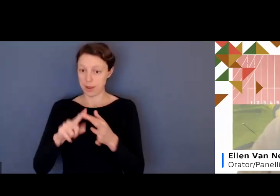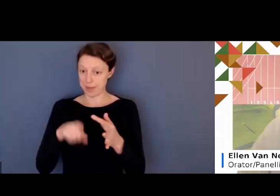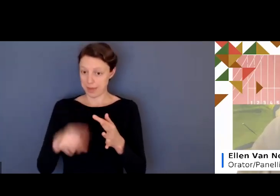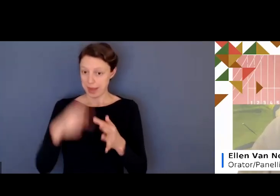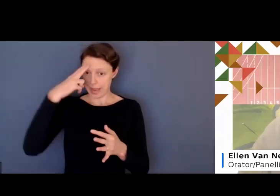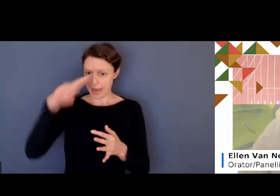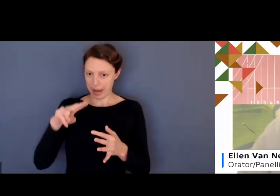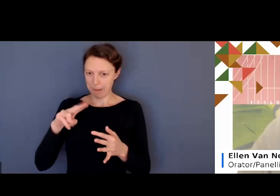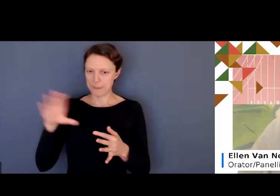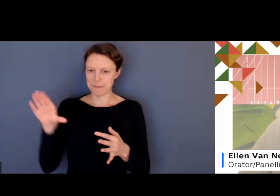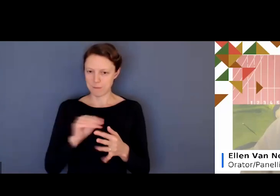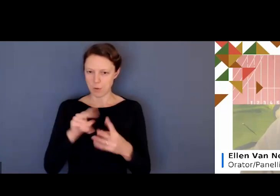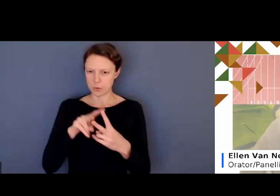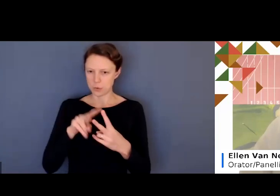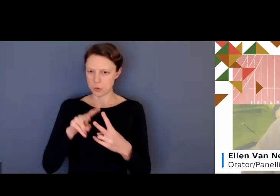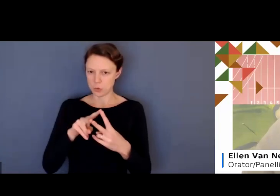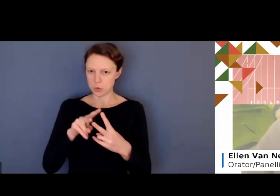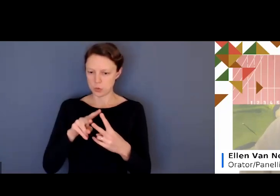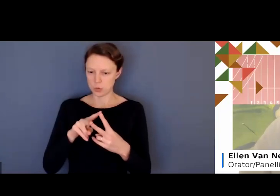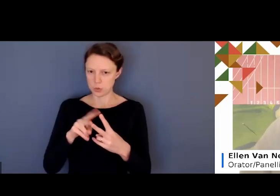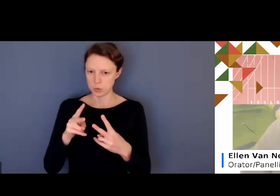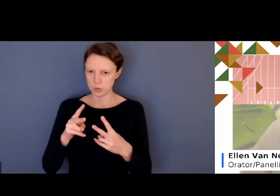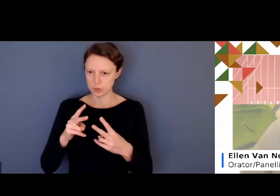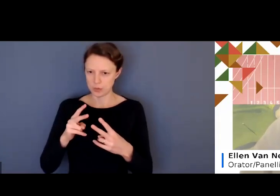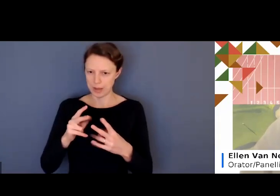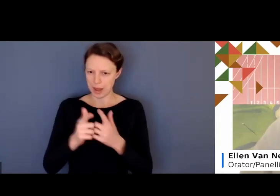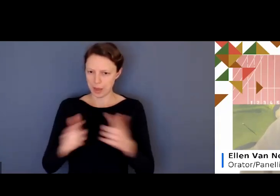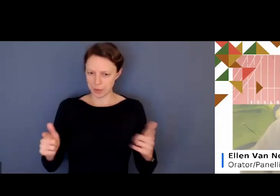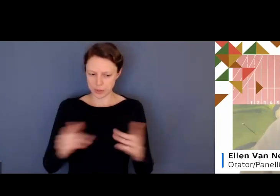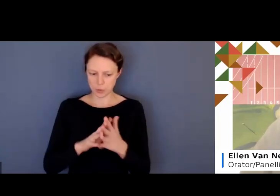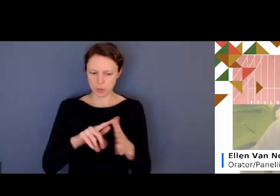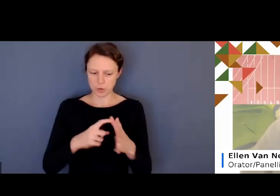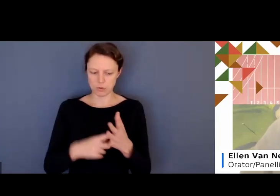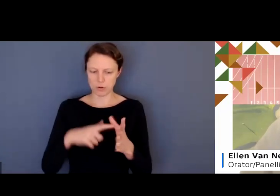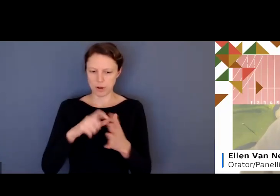So this is a game that comes from the place where I'm on today.